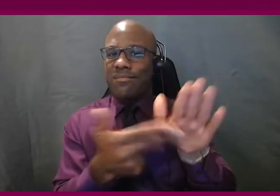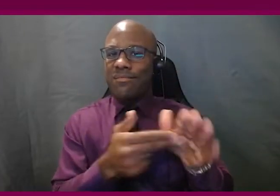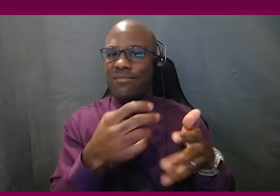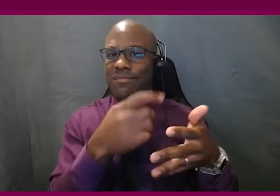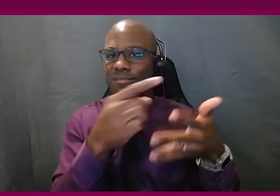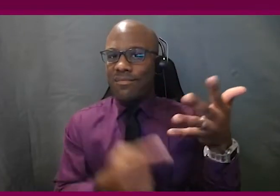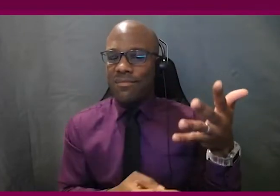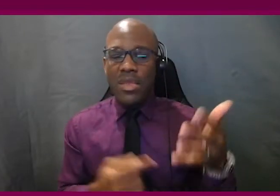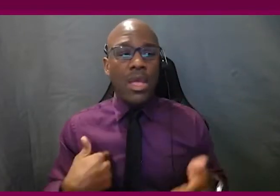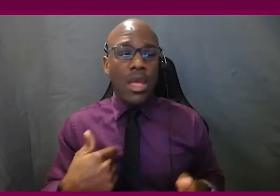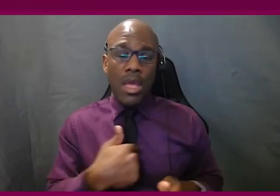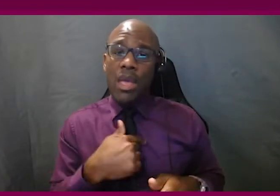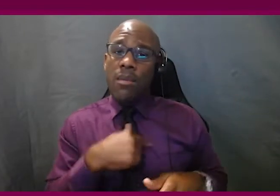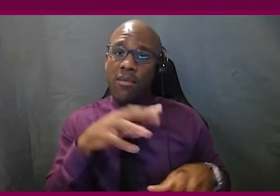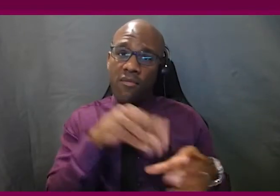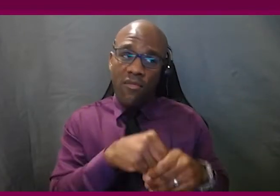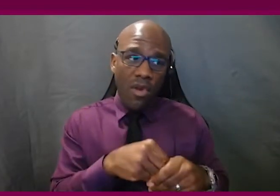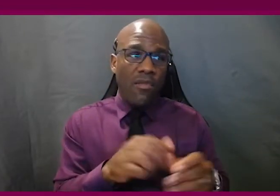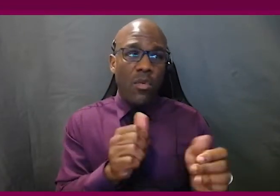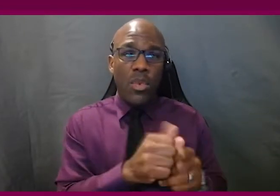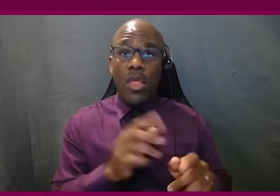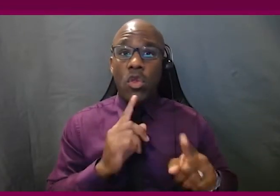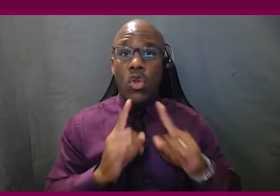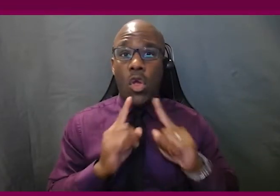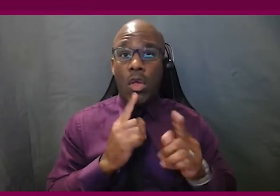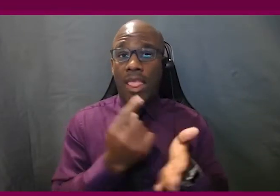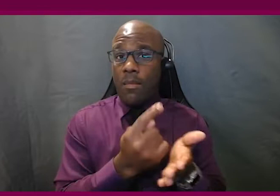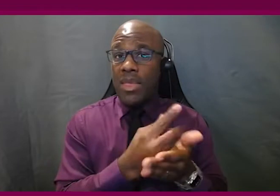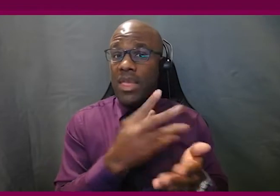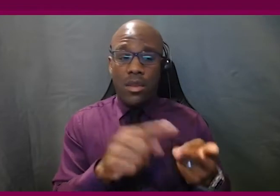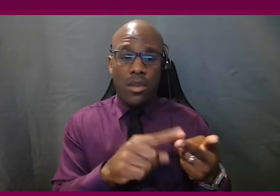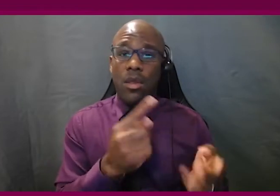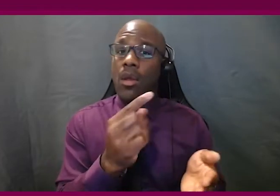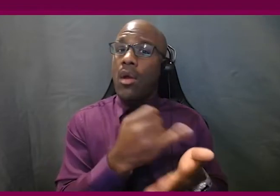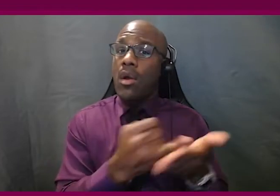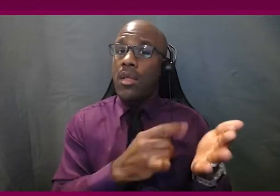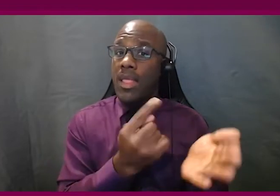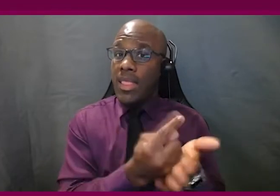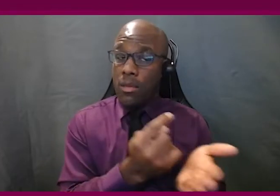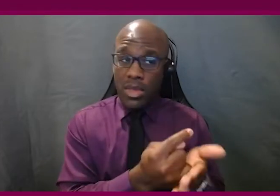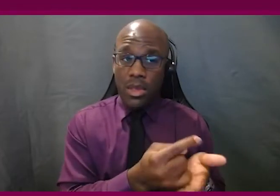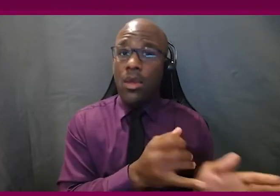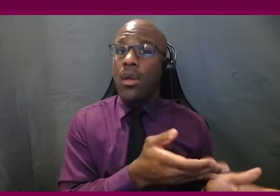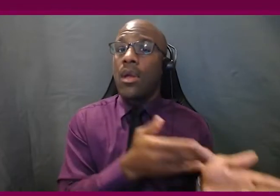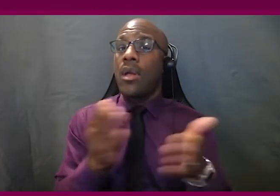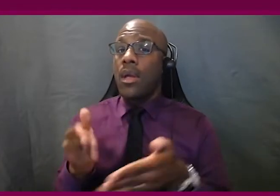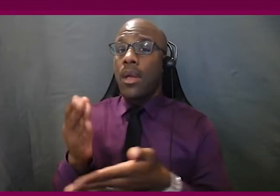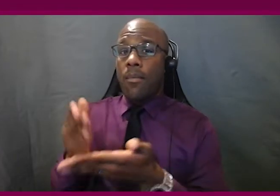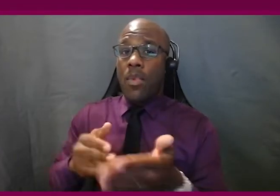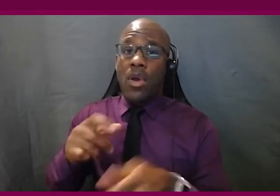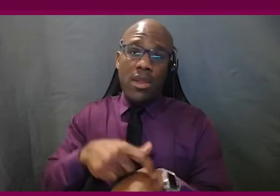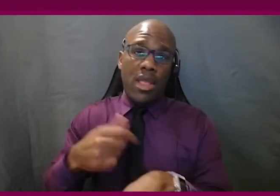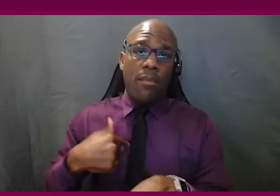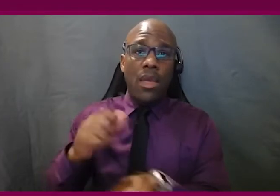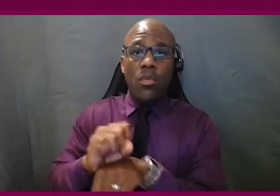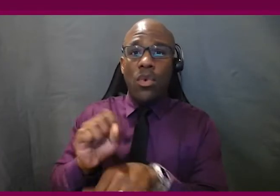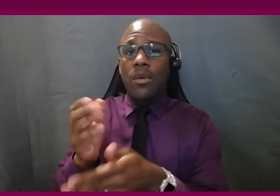So I do a lot of that clinical work in both talk therapy and art therapy. Bri Beck: And then part-time, I work with an organization